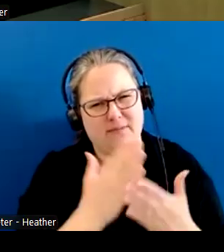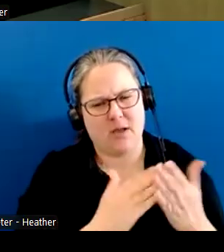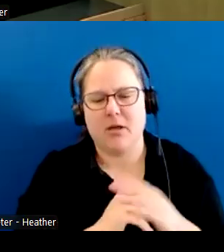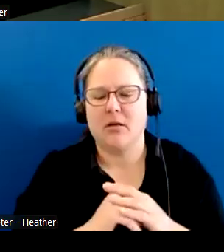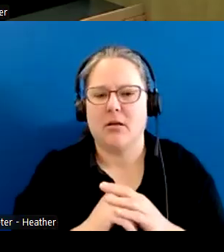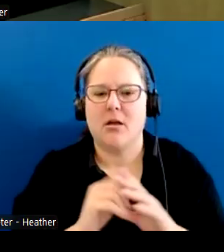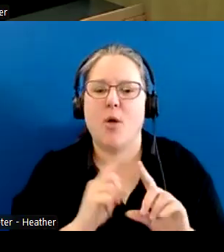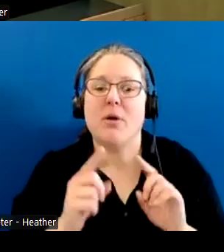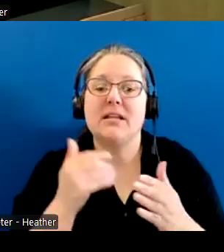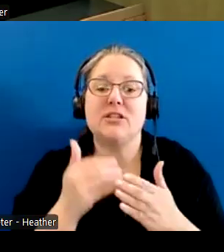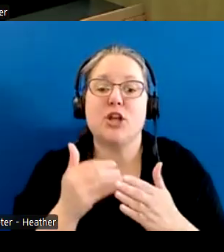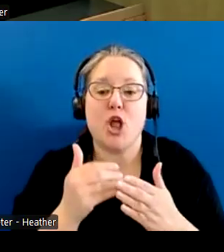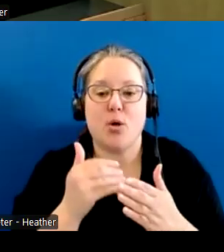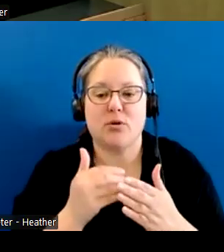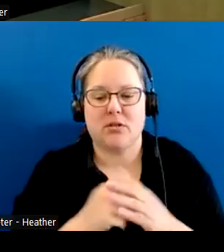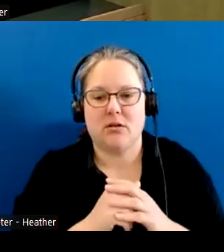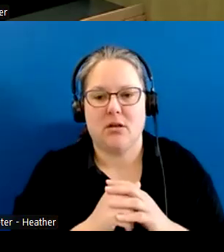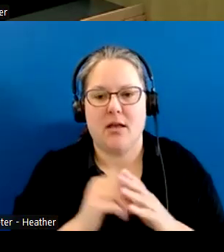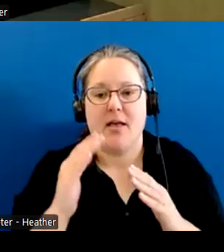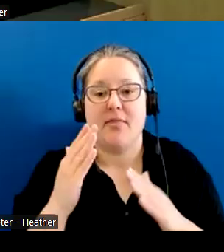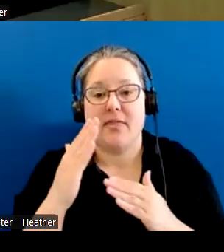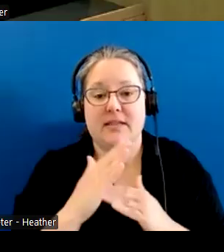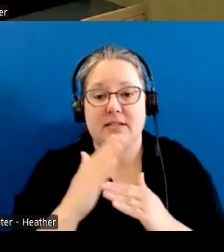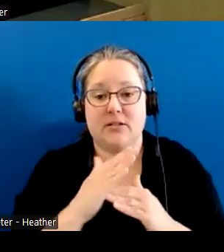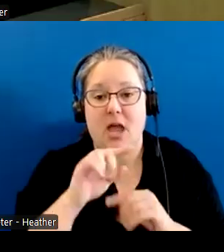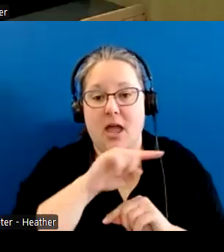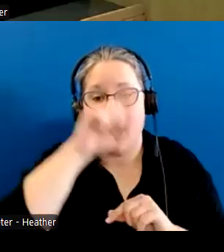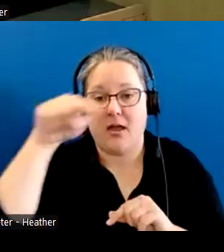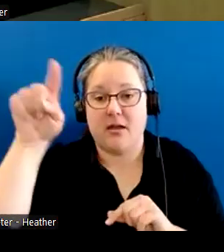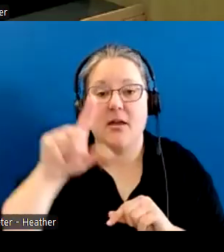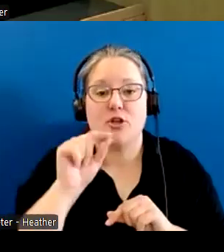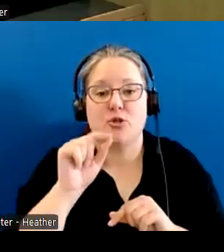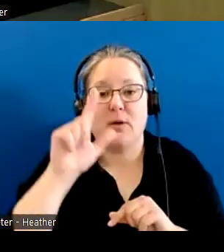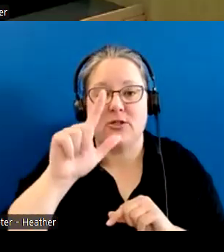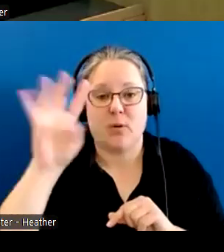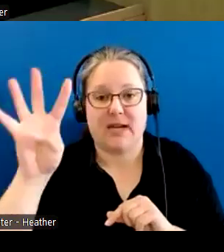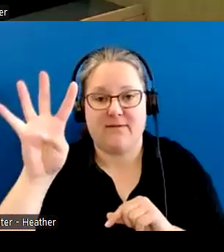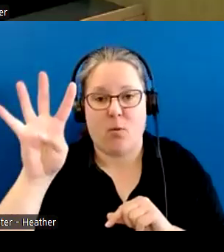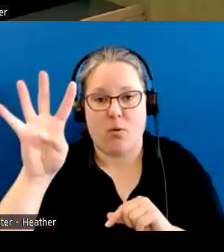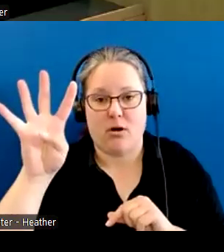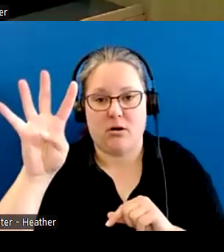it's it's close enough. So as you can see the very top line is 2024 and you can see that